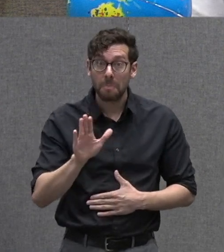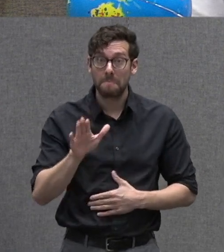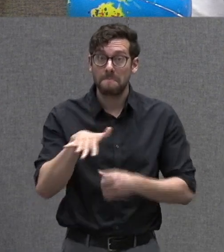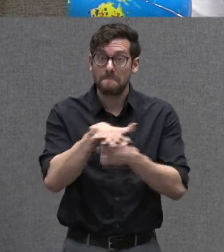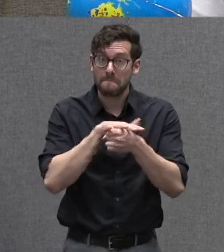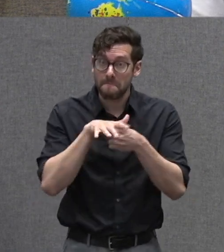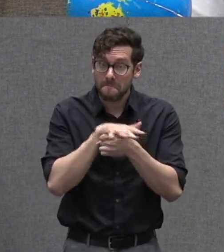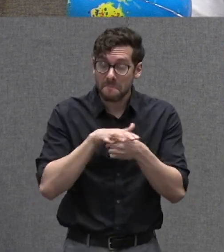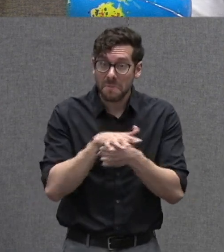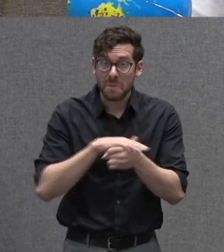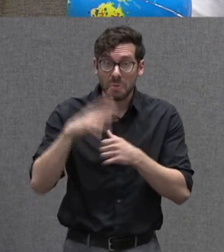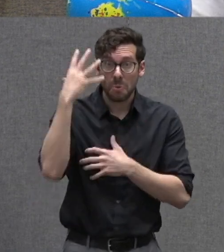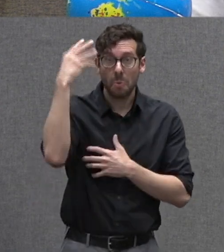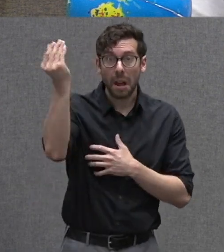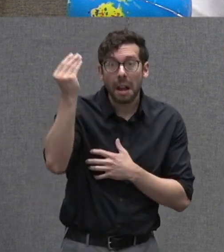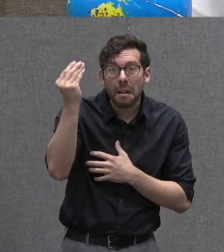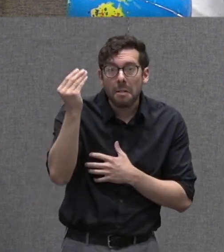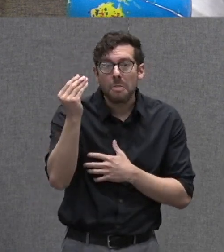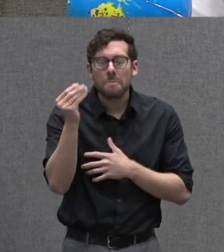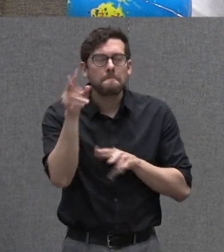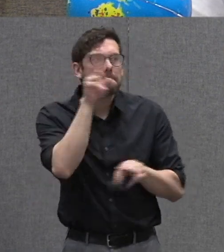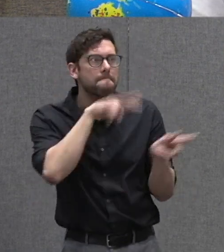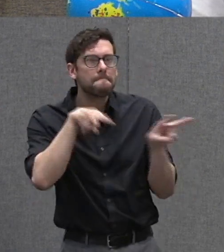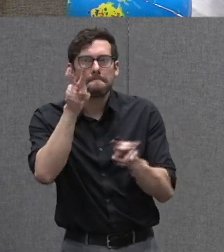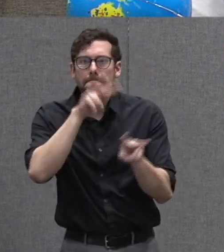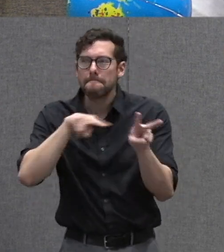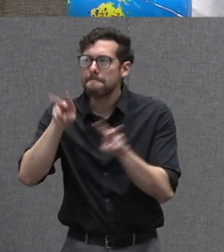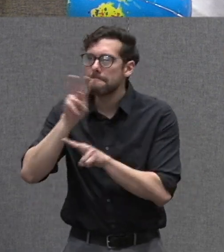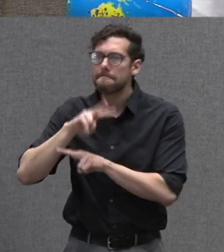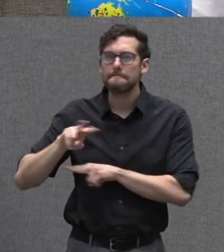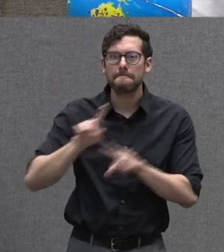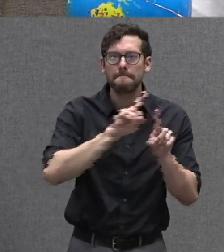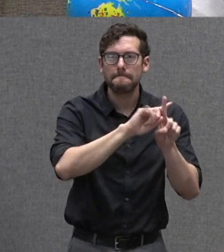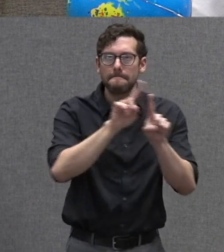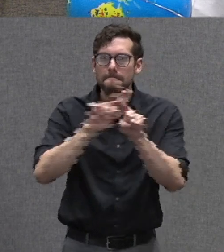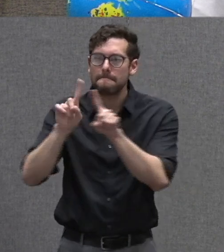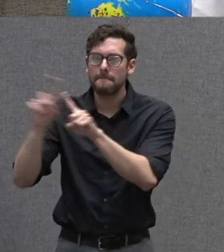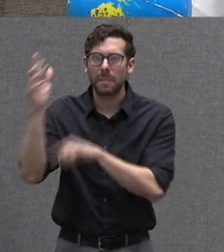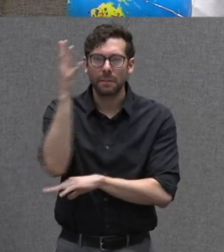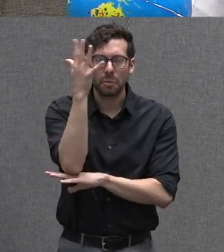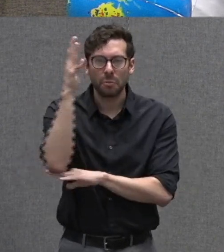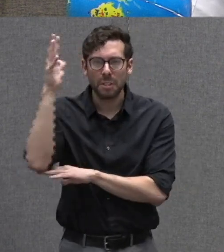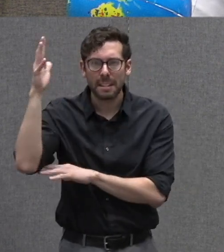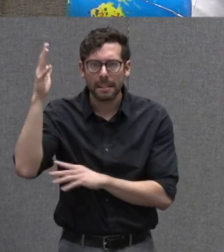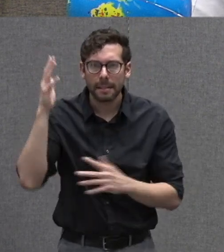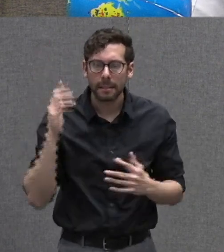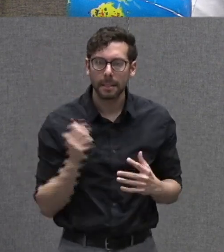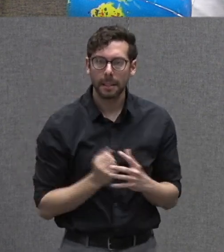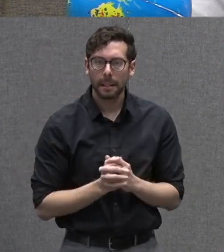and see how they change day by day or week by week, similar to the book that we read today.